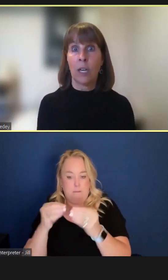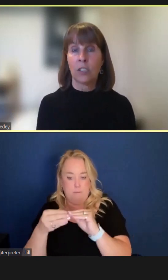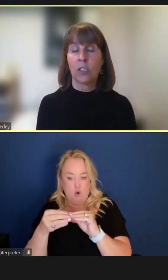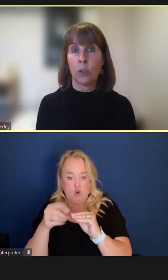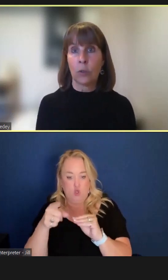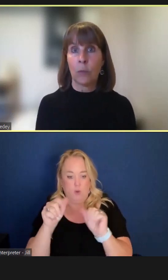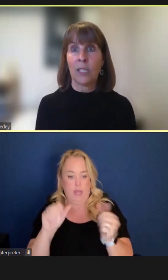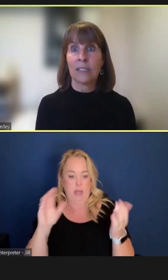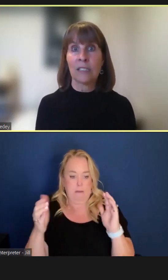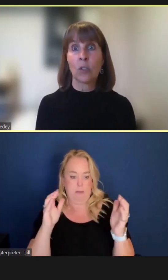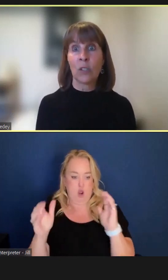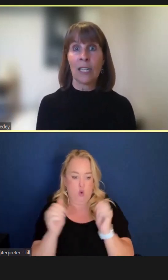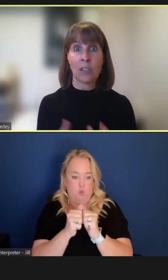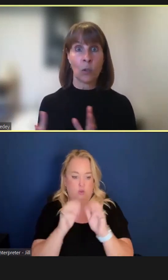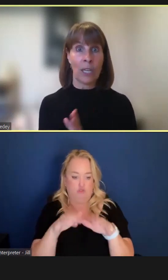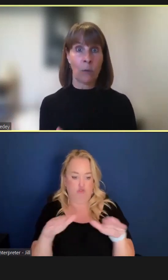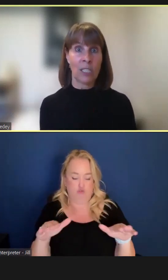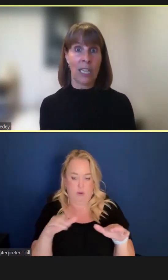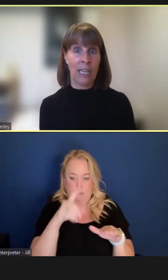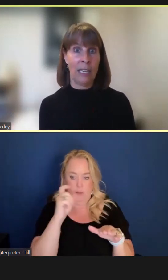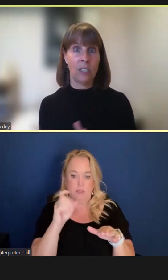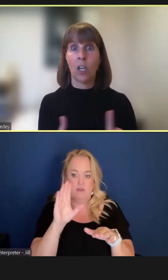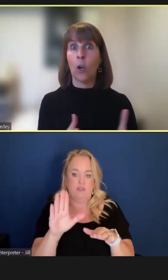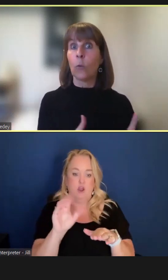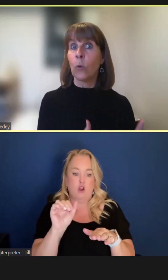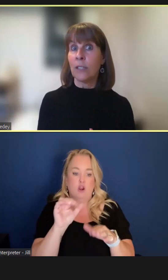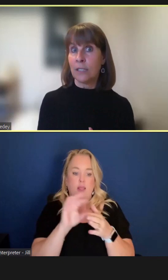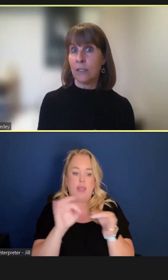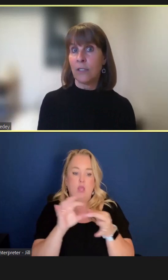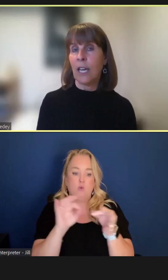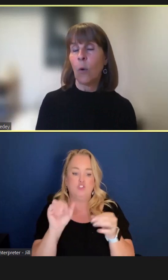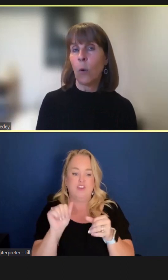children because it's looking at their language age relative to how old they